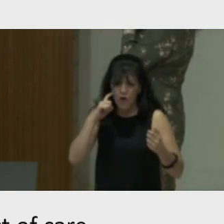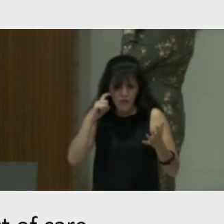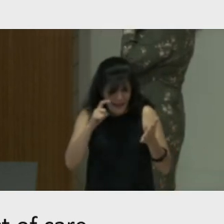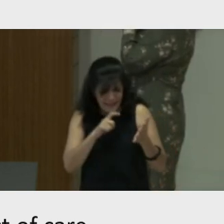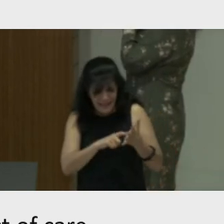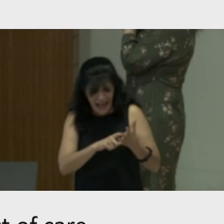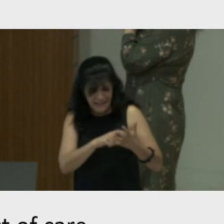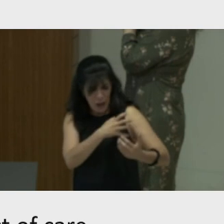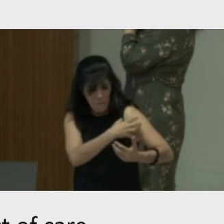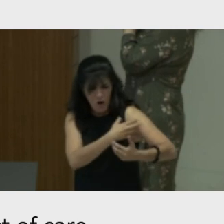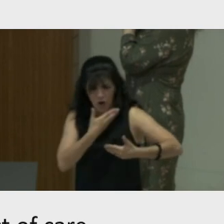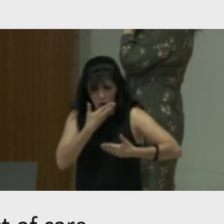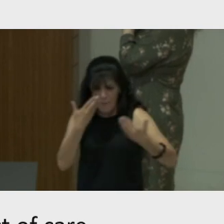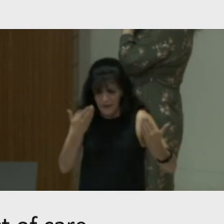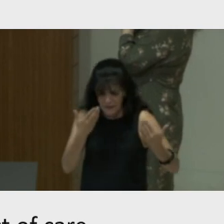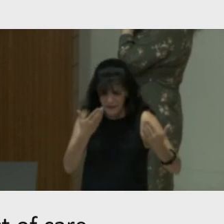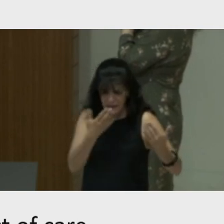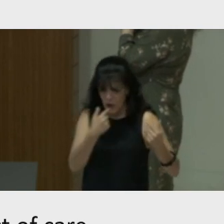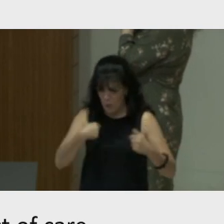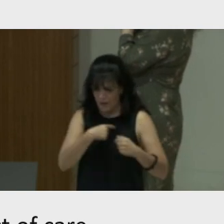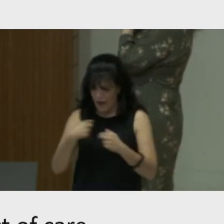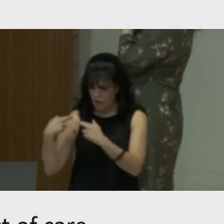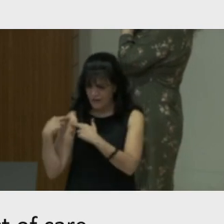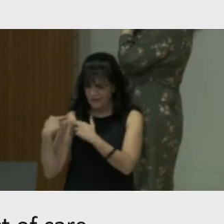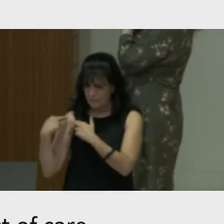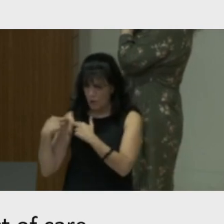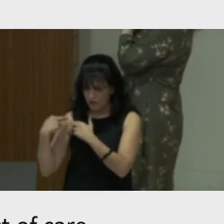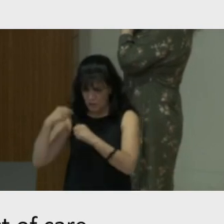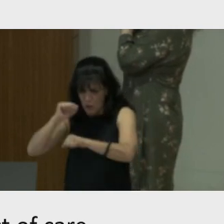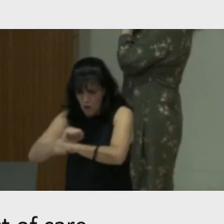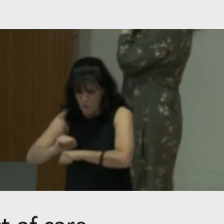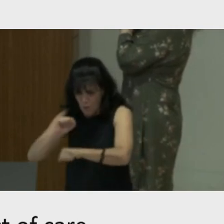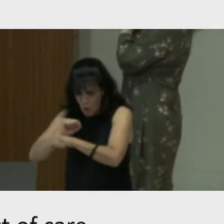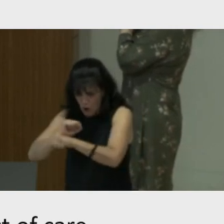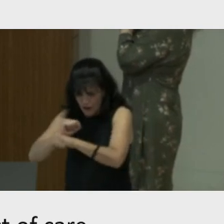with the need to see us as responsible laborers, rather than objects of care?